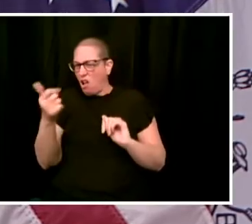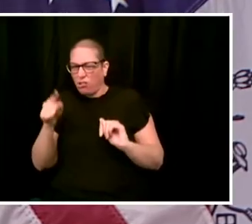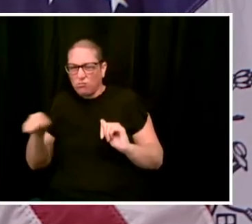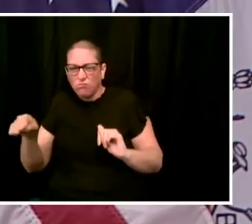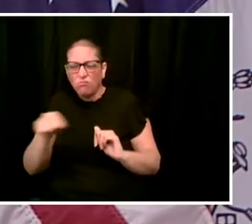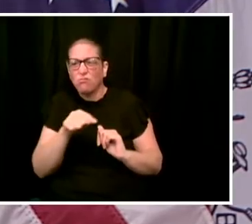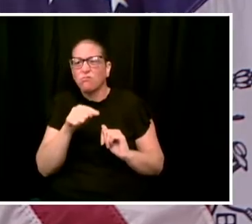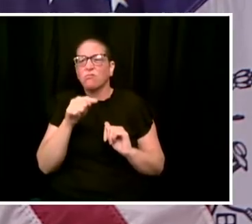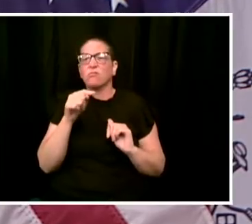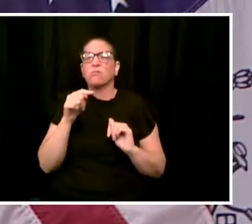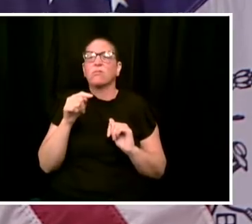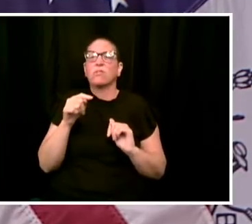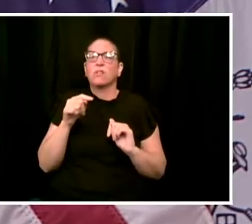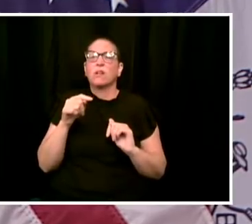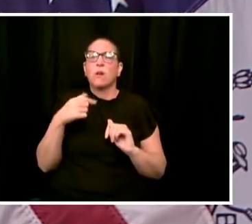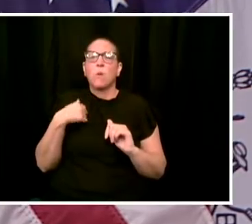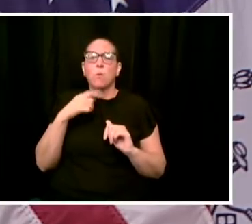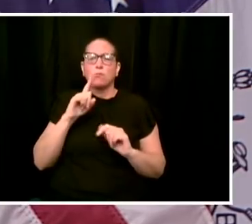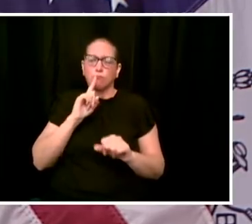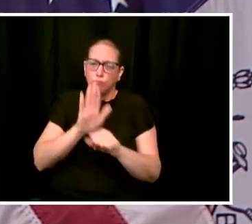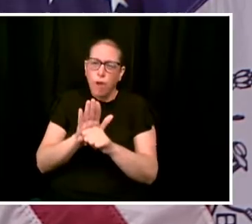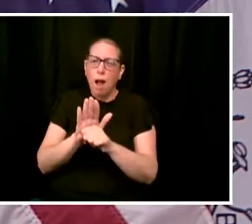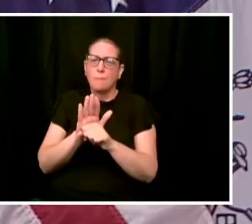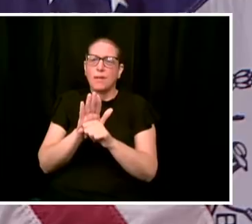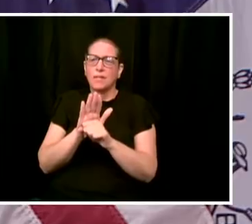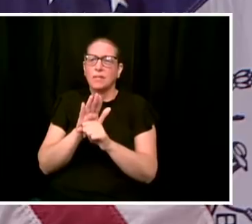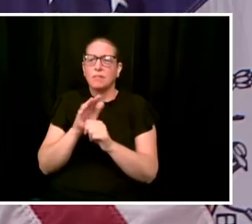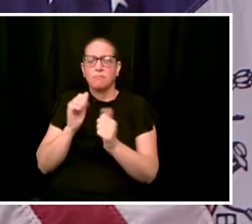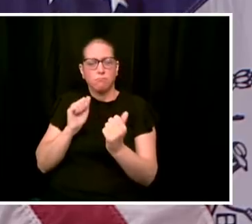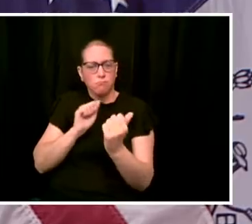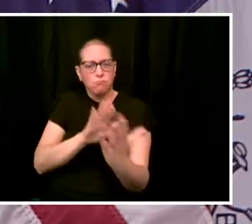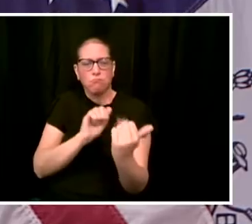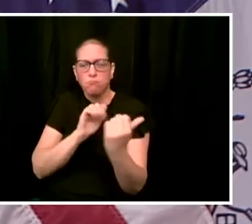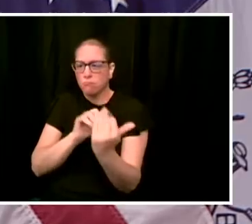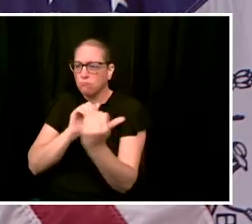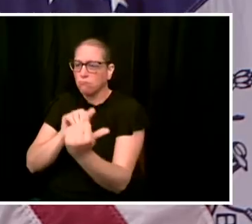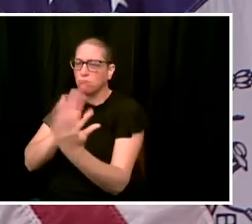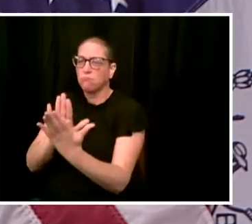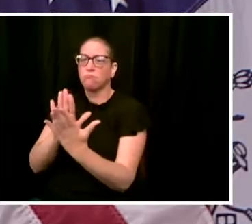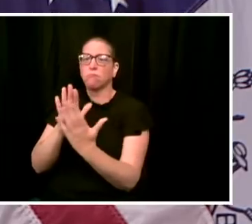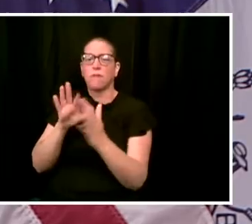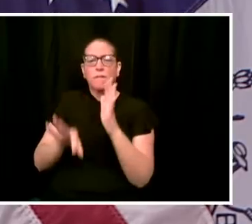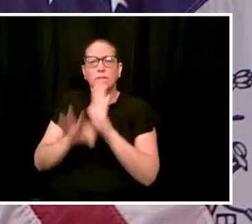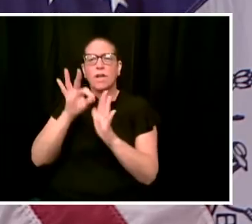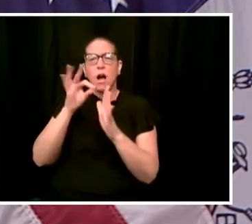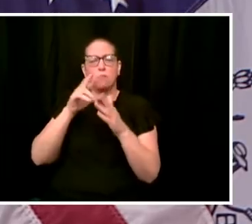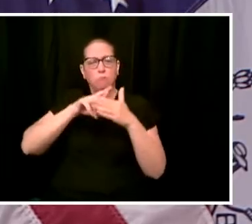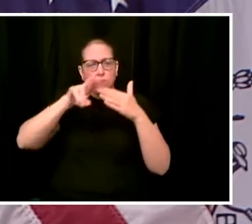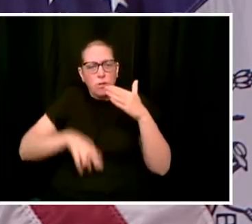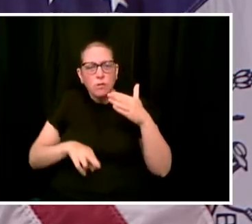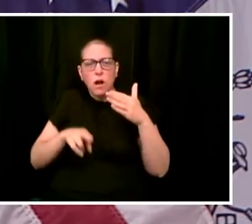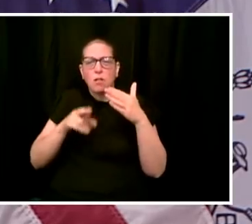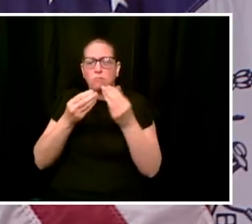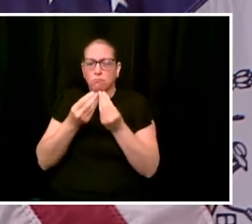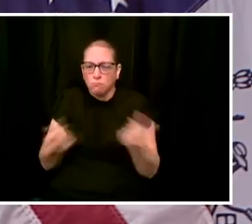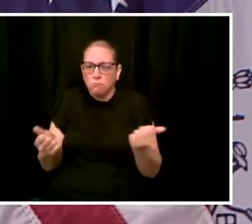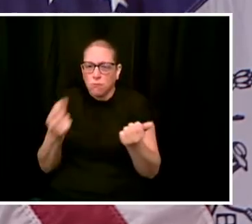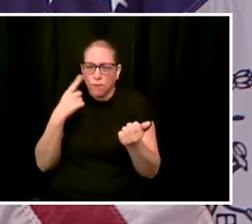DISPARITIES, WE WERE REALLY CLEAR ABOUT THE FACT